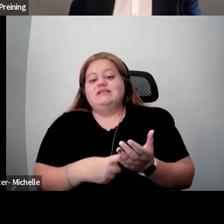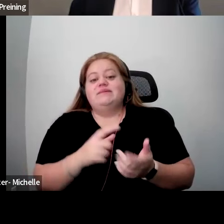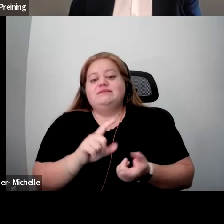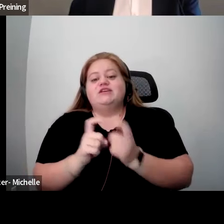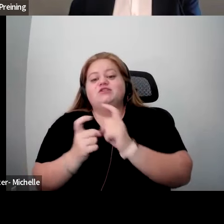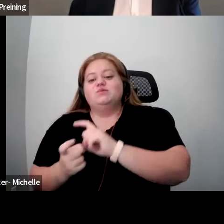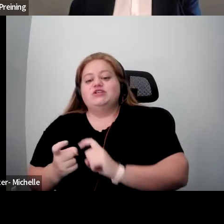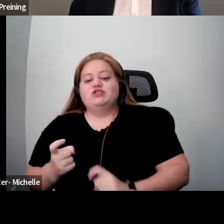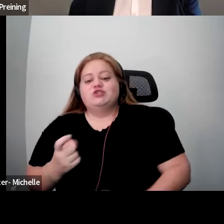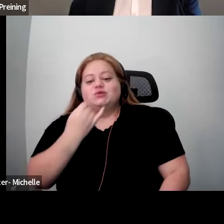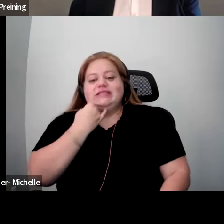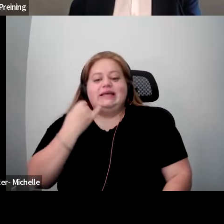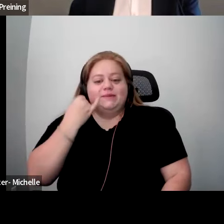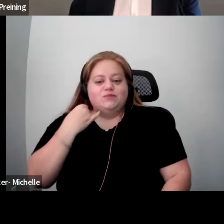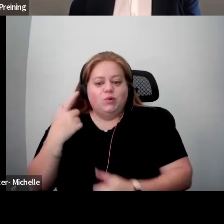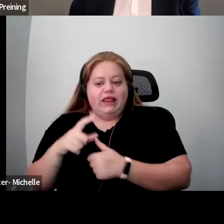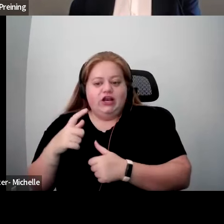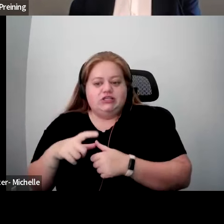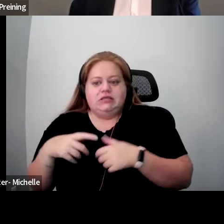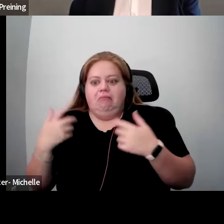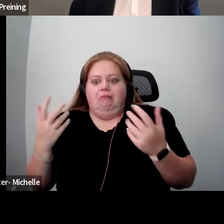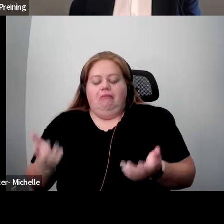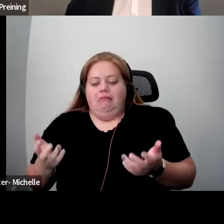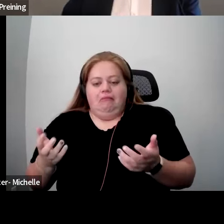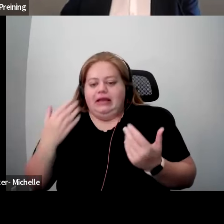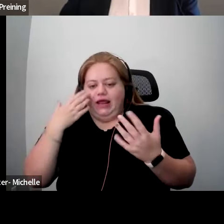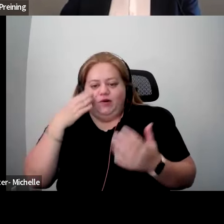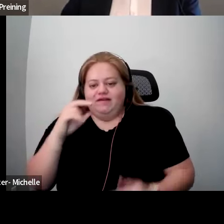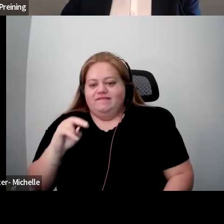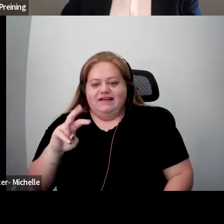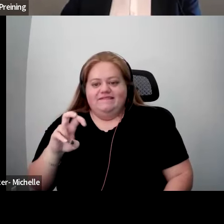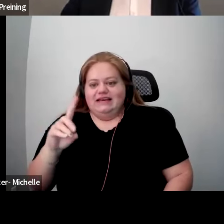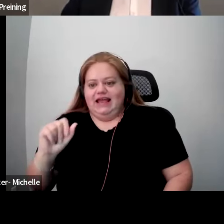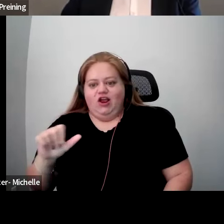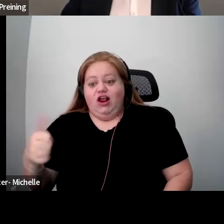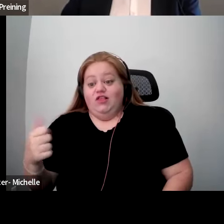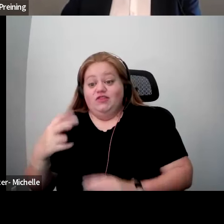And to be honest, I'm not even sure if NVDA or any other screen reader can read Hebrew letters.